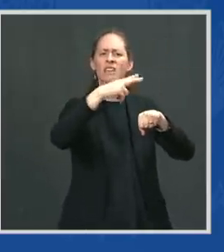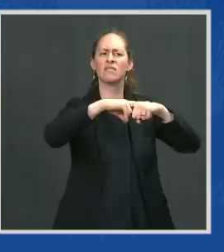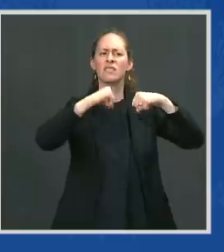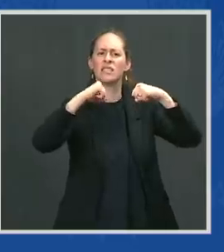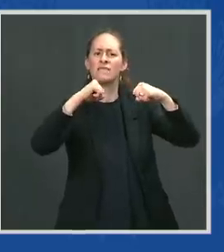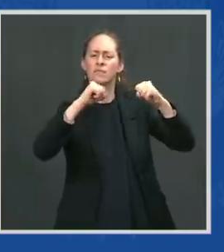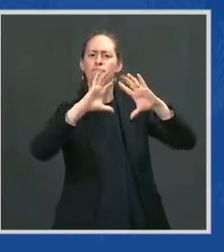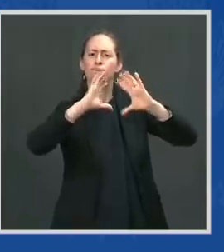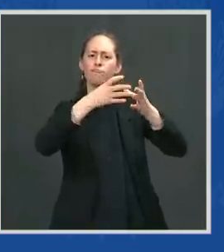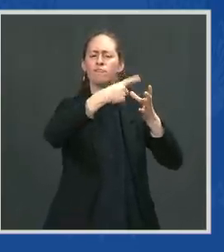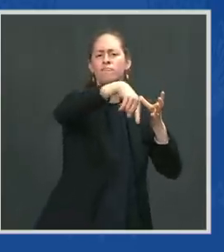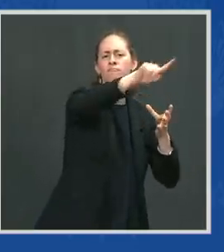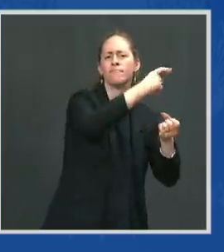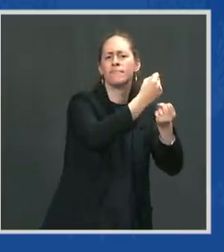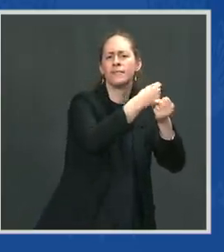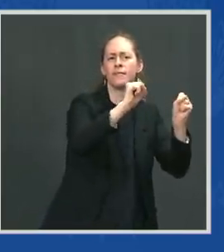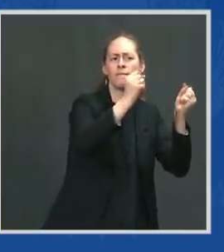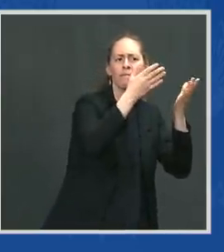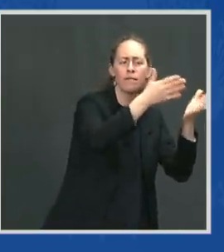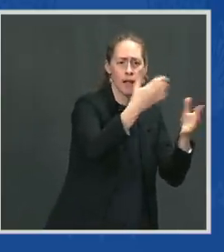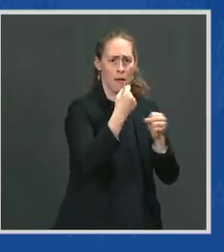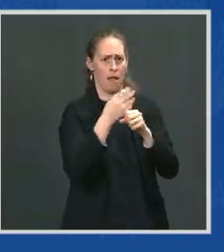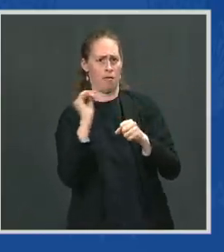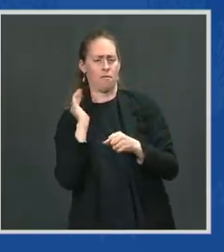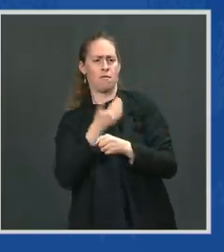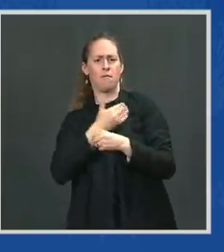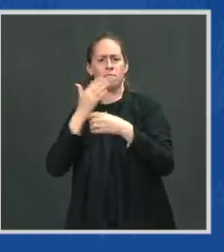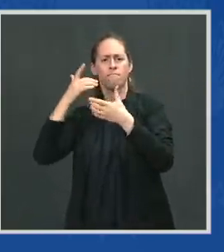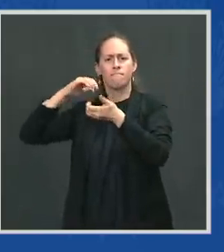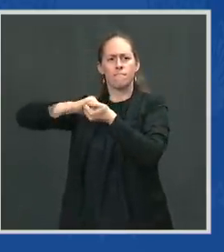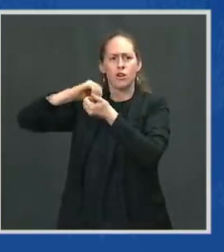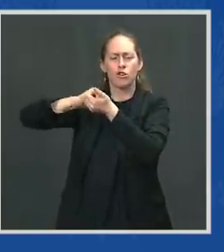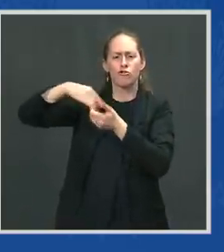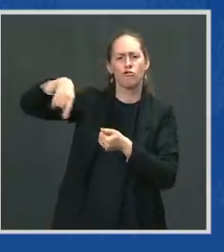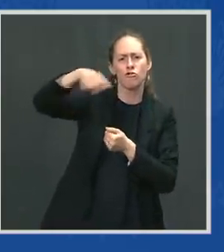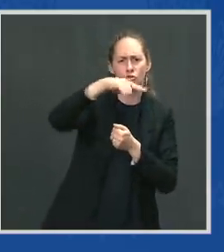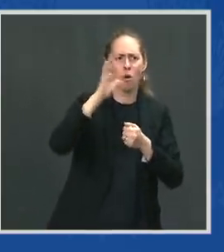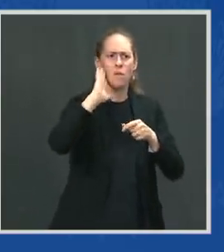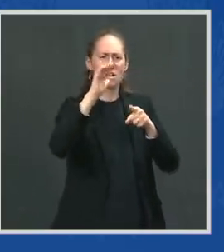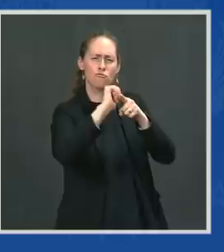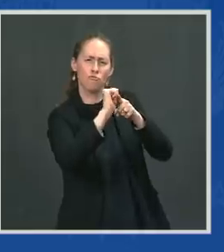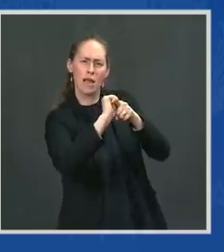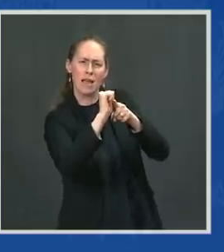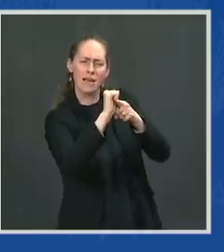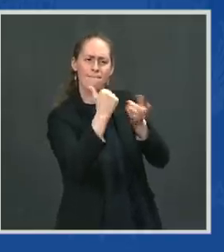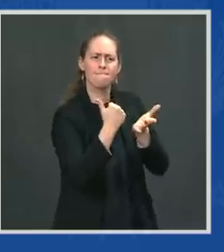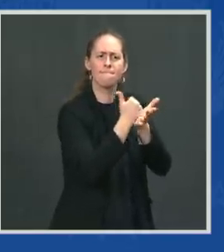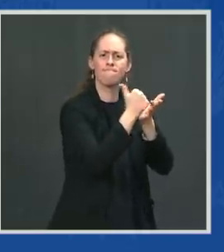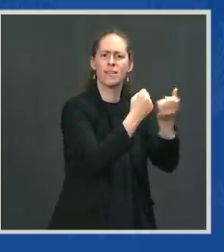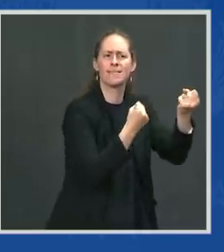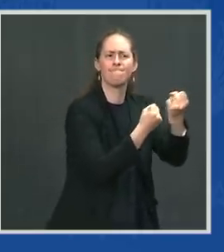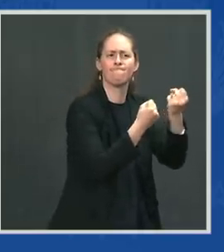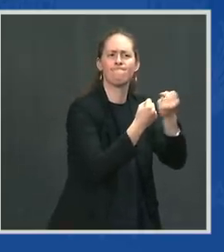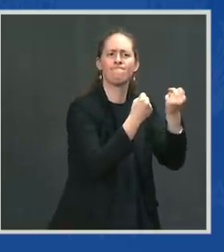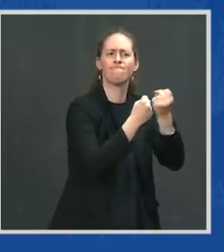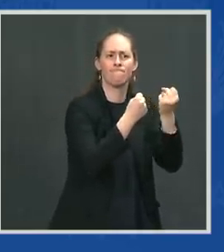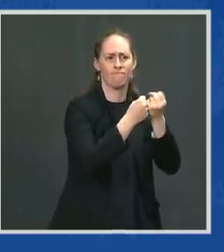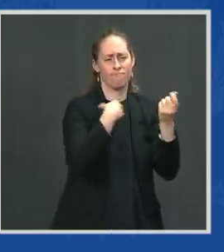And along with our partners, we have trained and equipped a standing force of over 300,000 Afghan personnel today